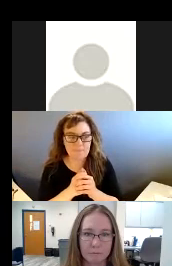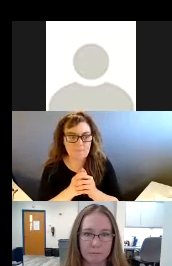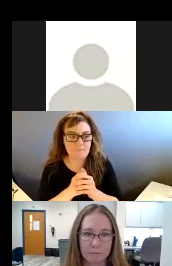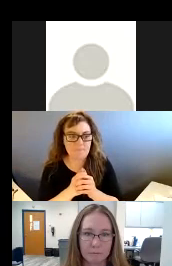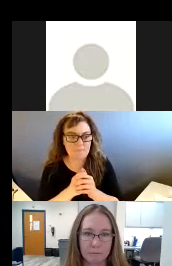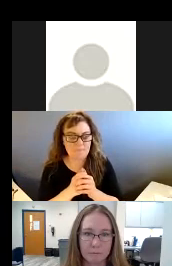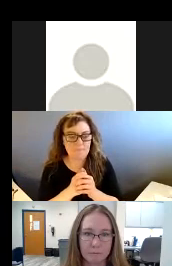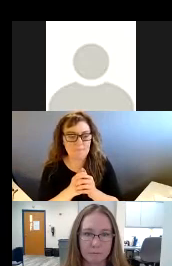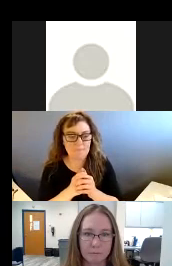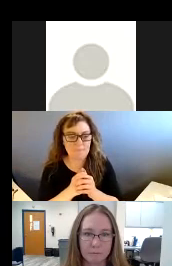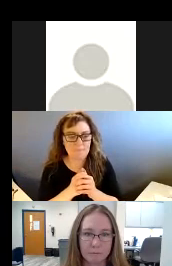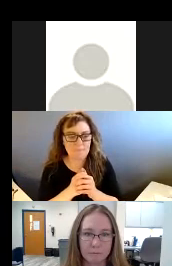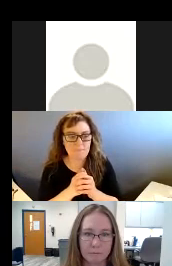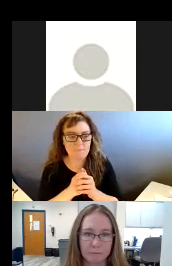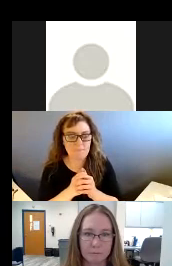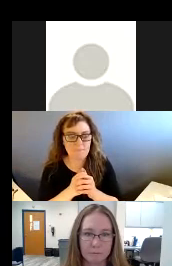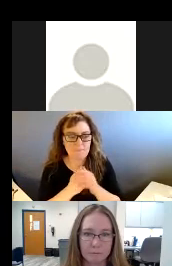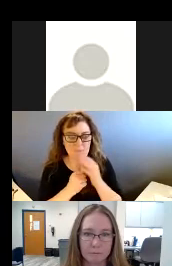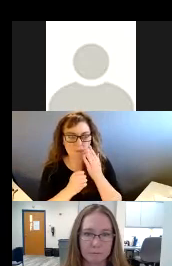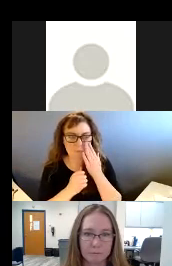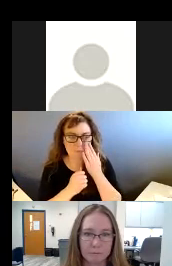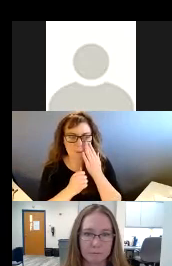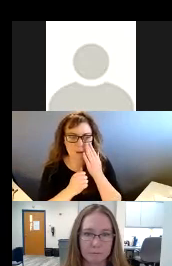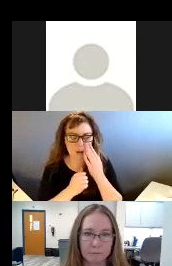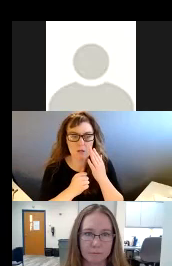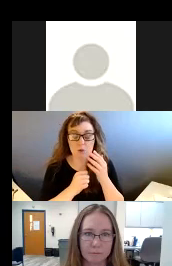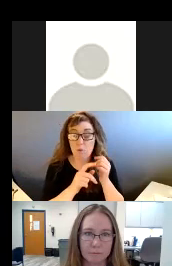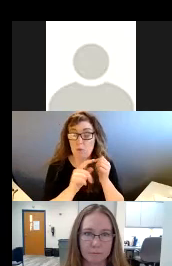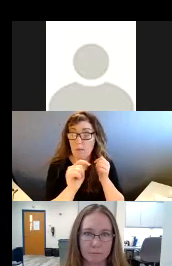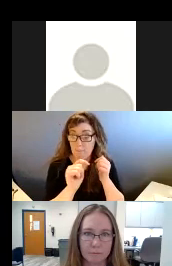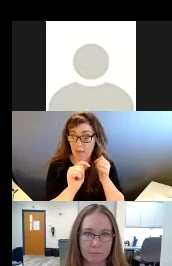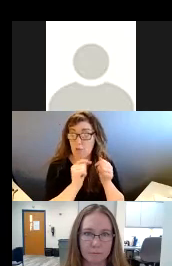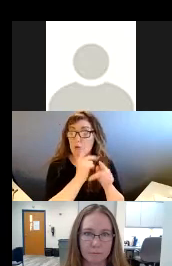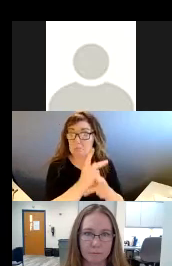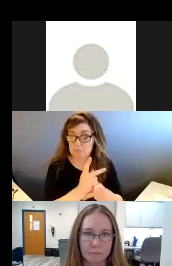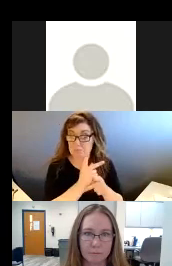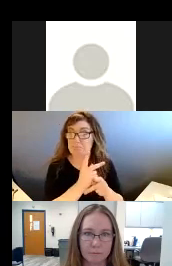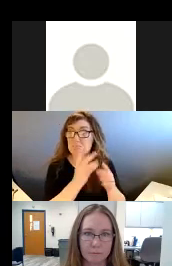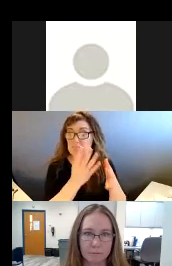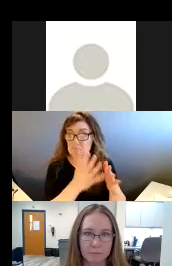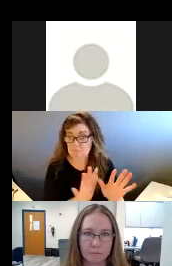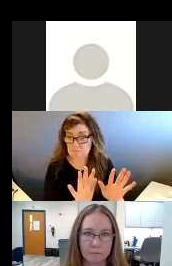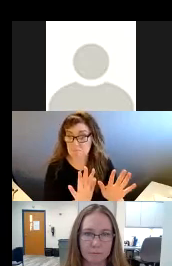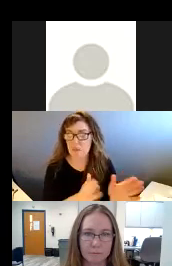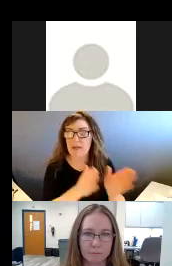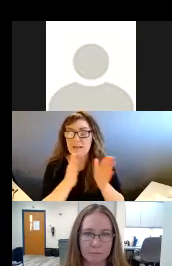GOT THE MAIN BATHROOM FIGURED OUT, THEY CONSIDERED, OKAY, WHERE WAS THE BEDROOM SPACE GOING TO BE?